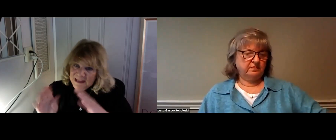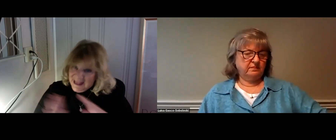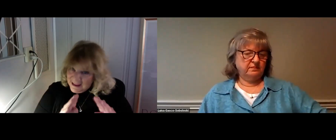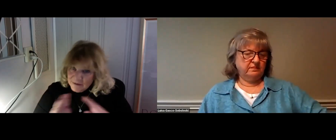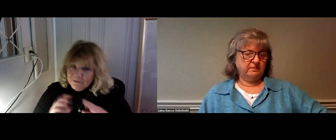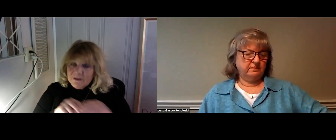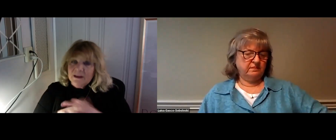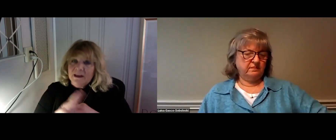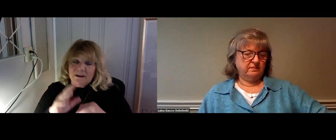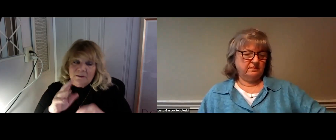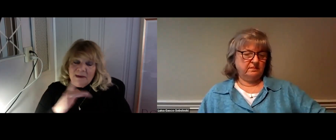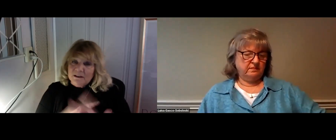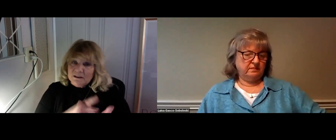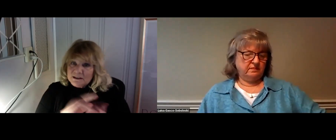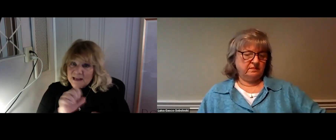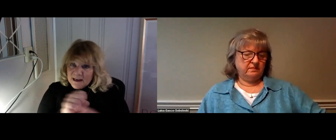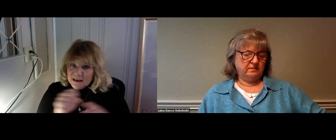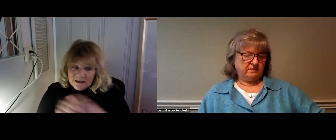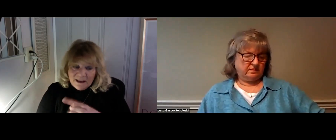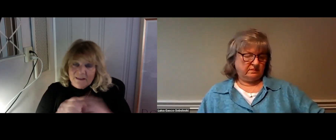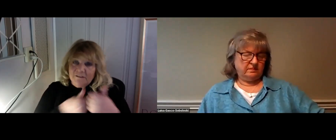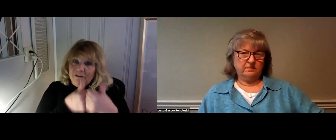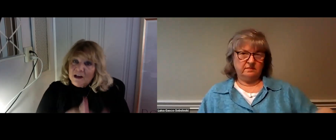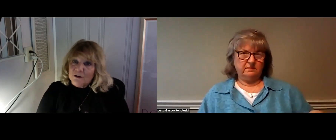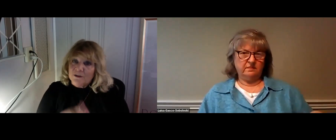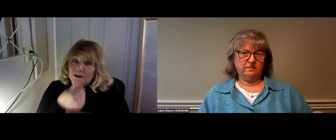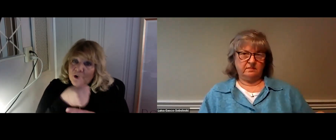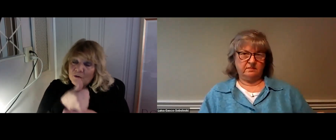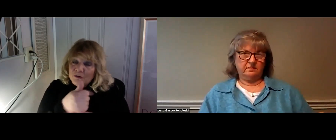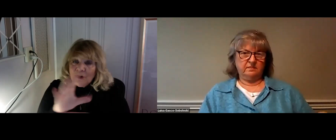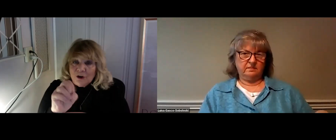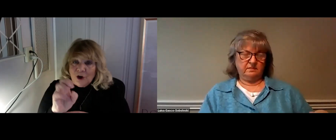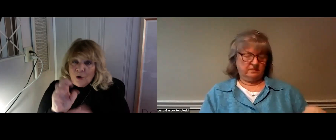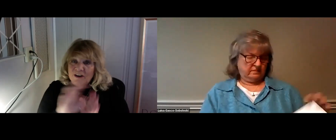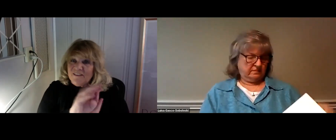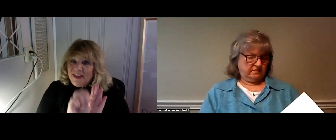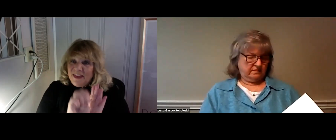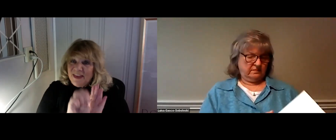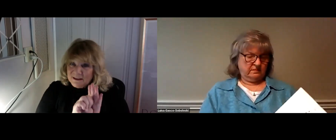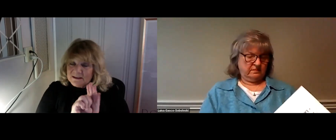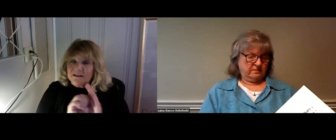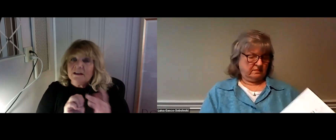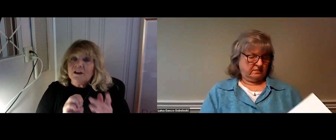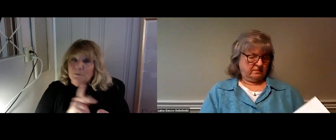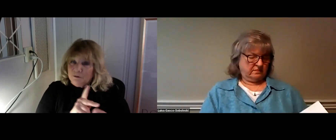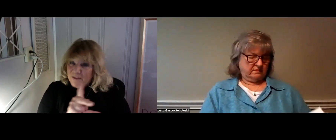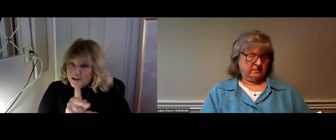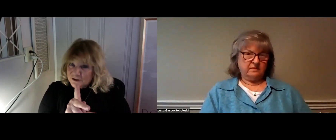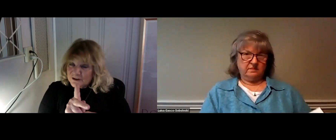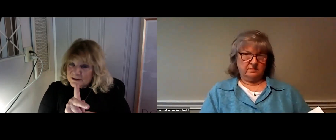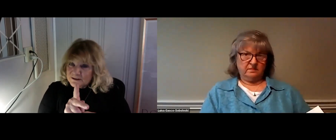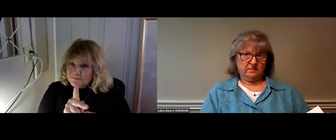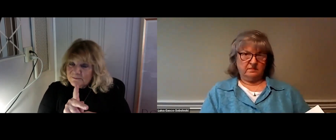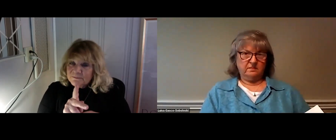in a medical setting, they follow their own code of ethics, professionalism, and